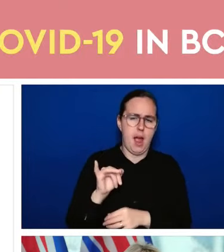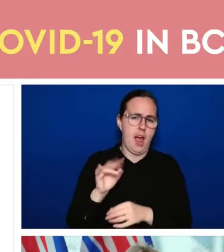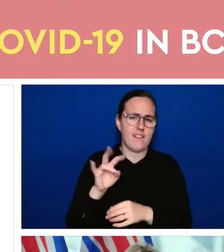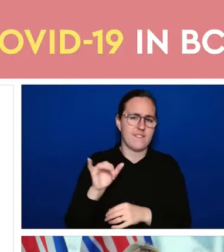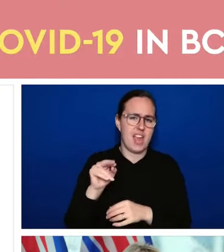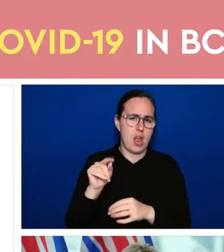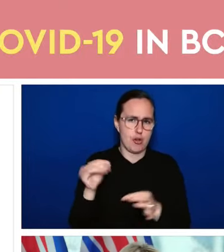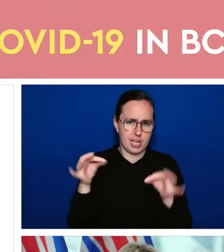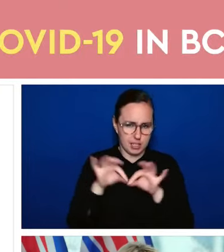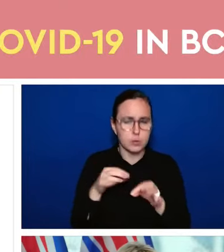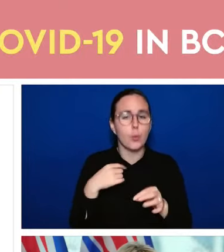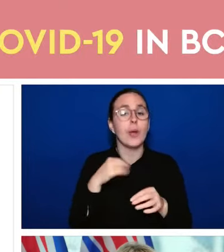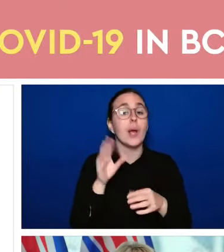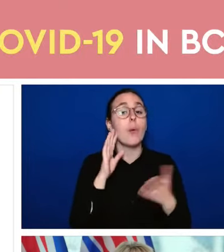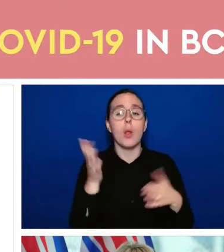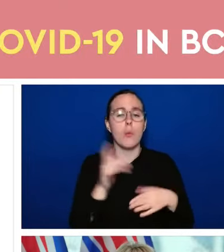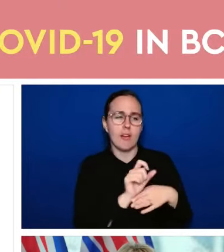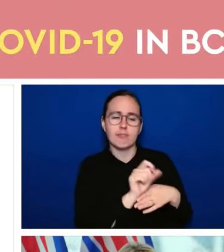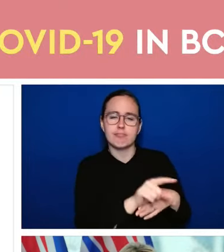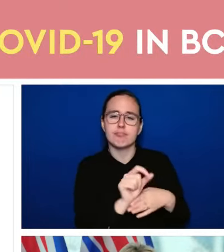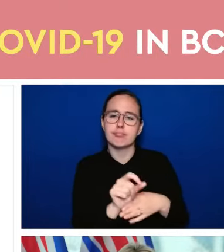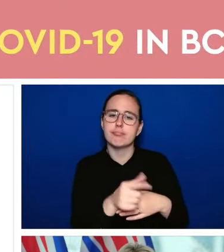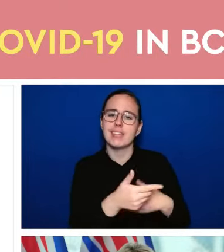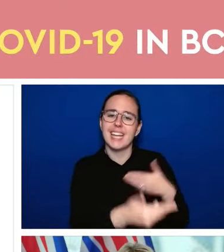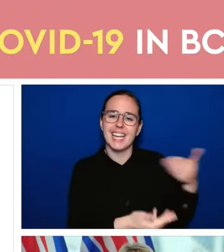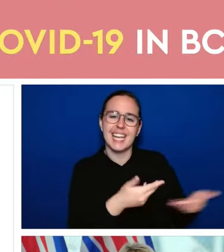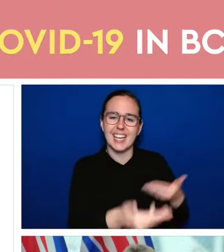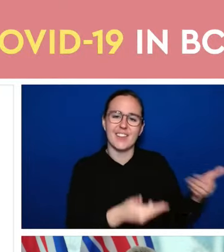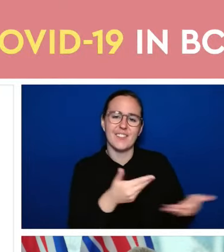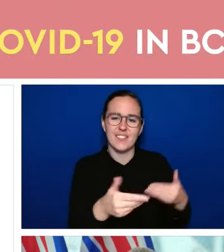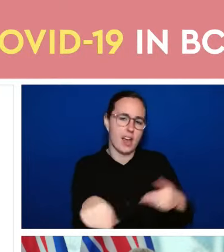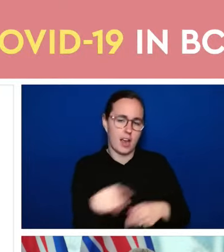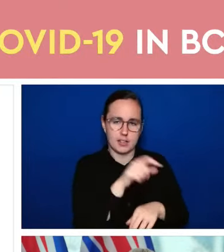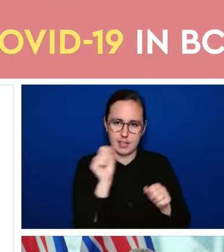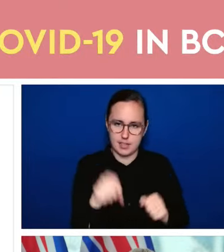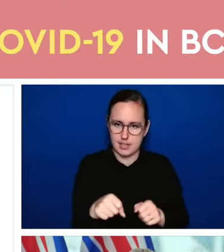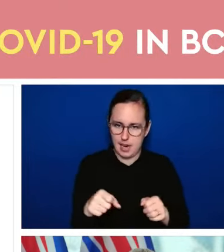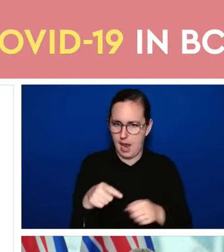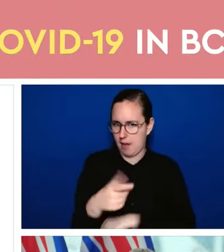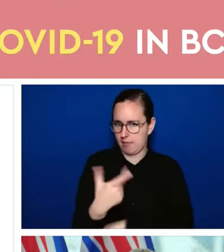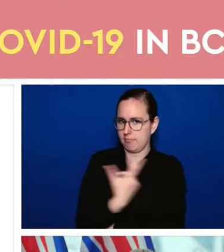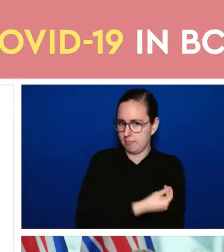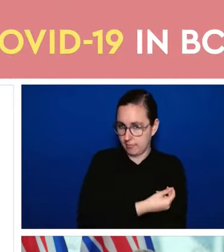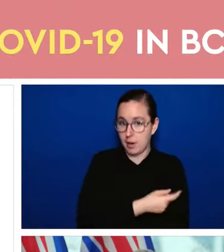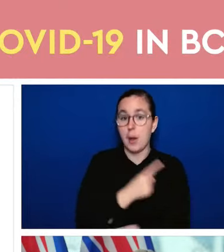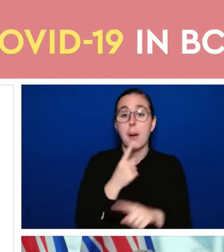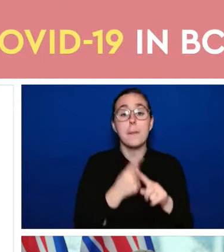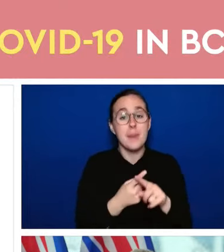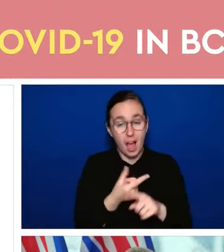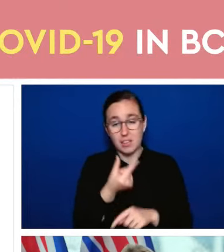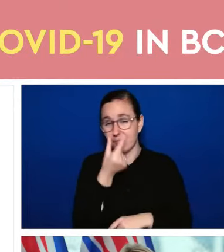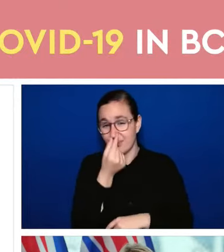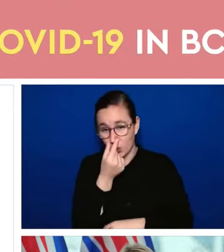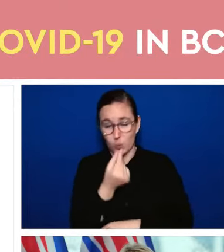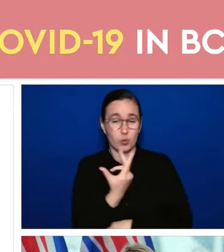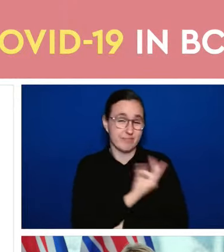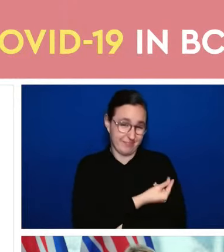get your your biking Mr does and your flu shot. In the next few